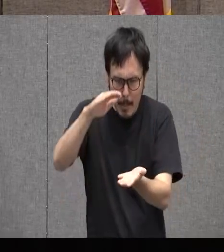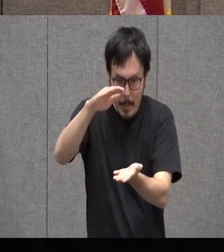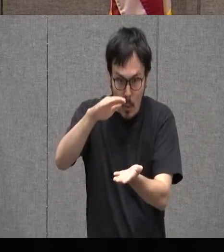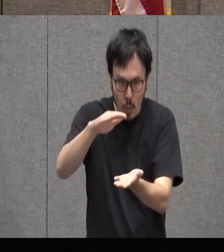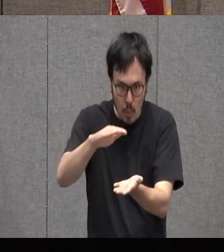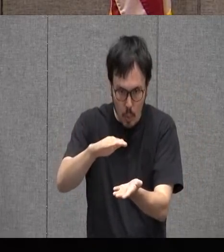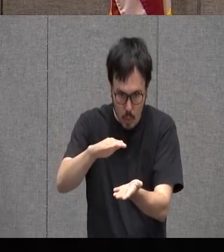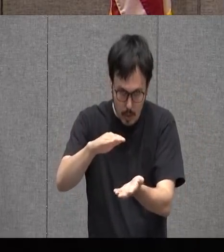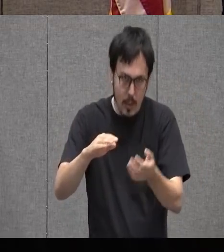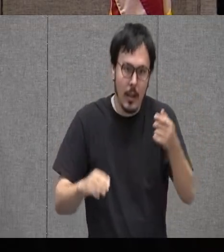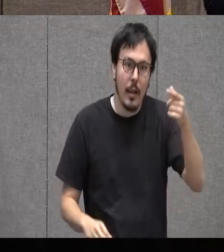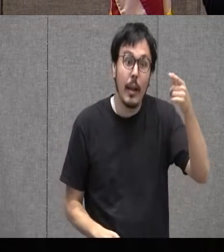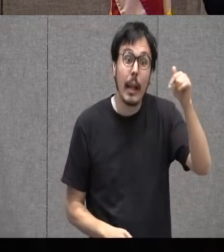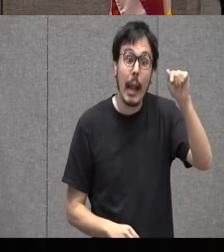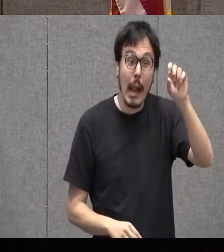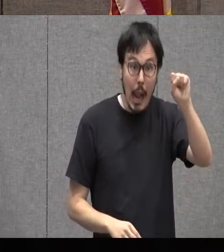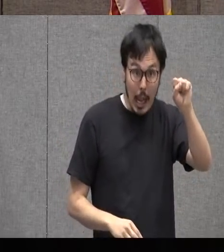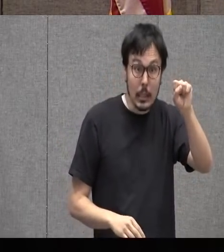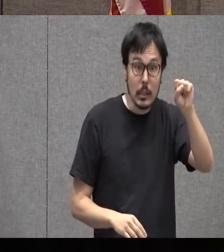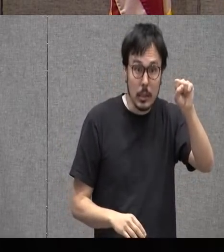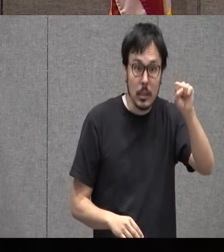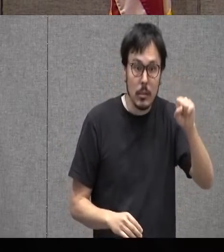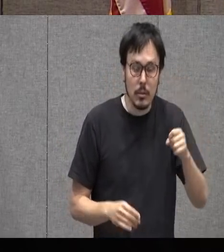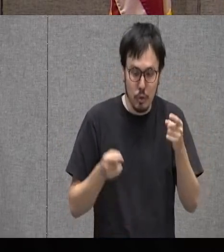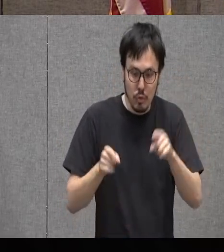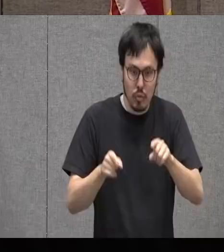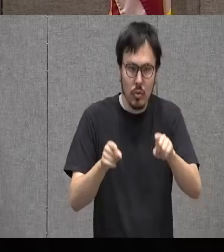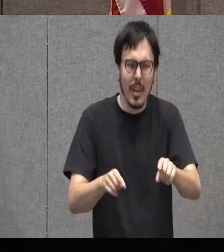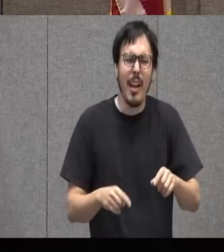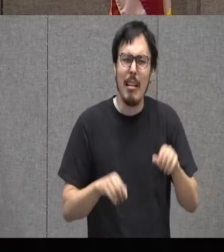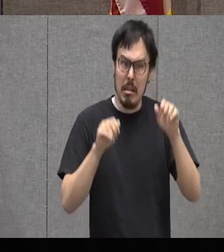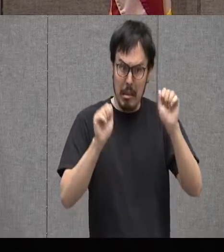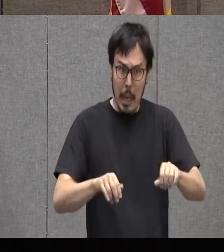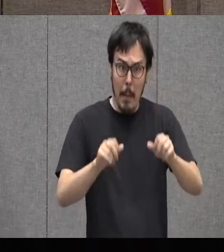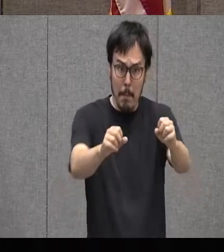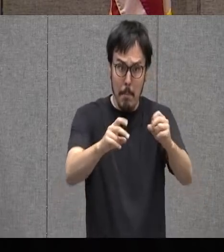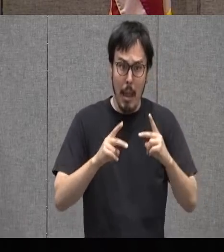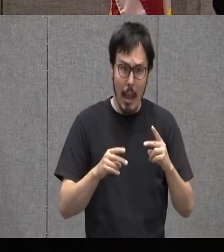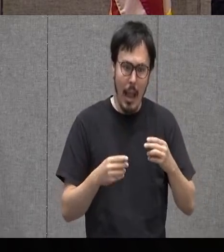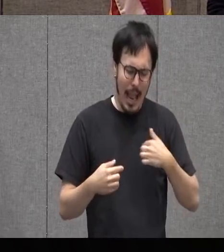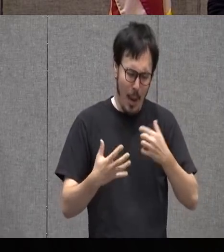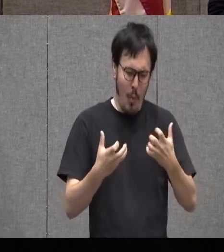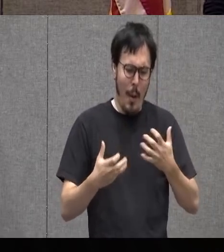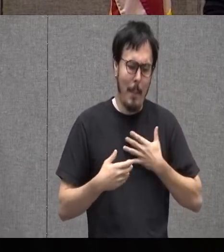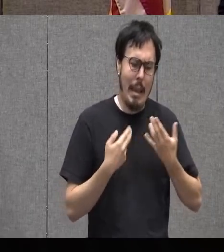And then can I get my egg, my flour, my water, my milk back? I can't.